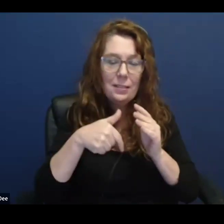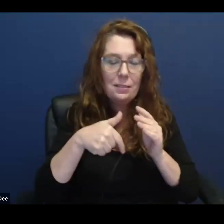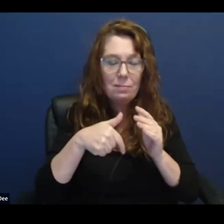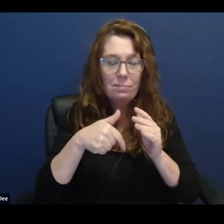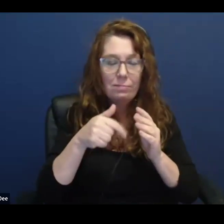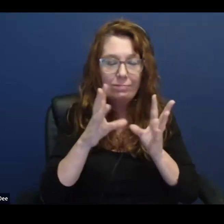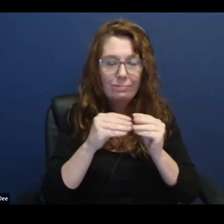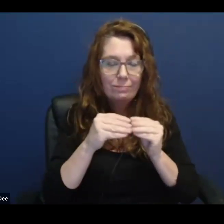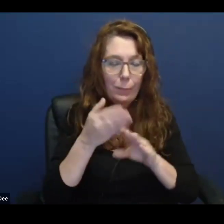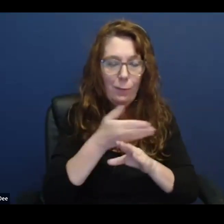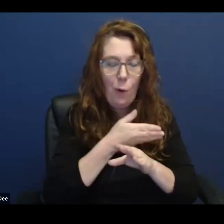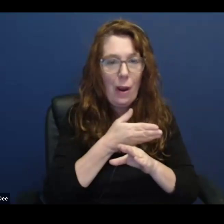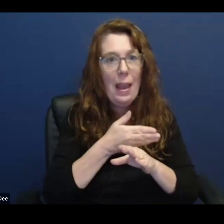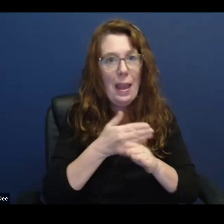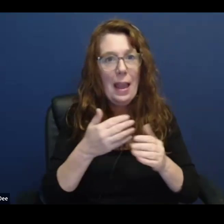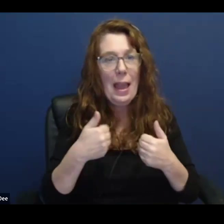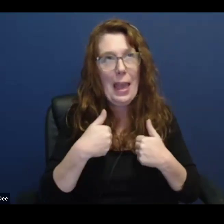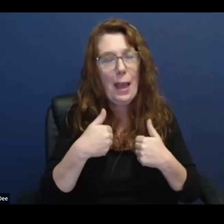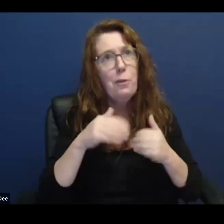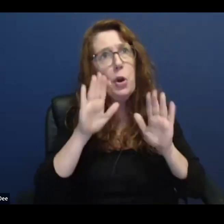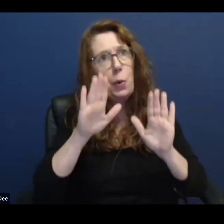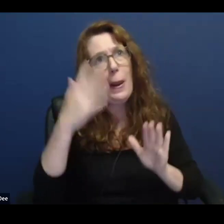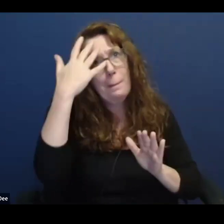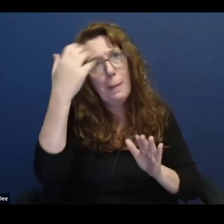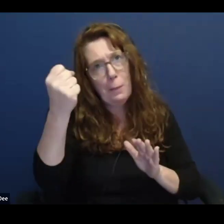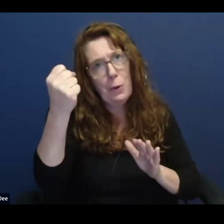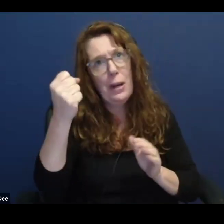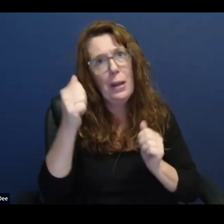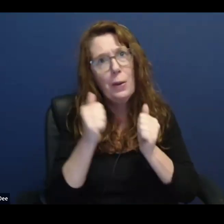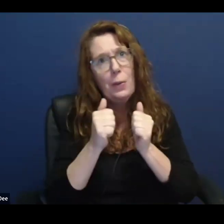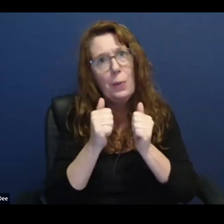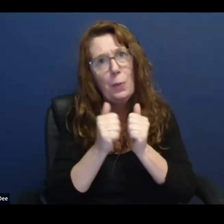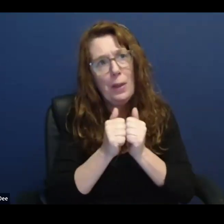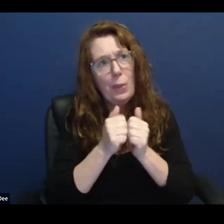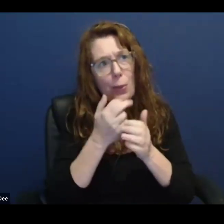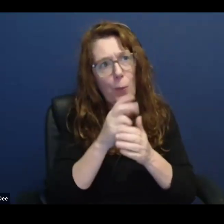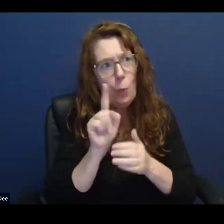I pretty much have a great memory when it comes to where resources are located. I'm struggling